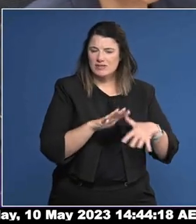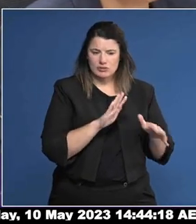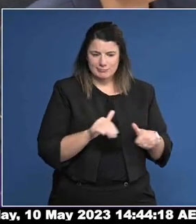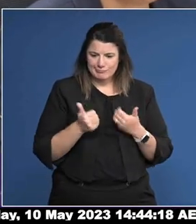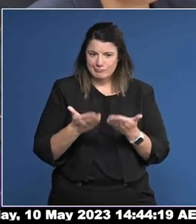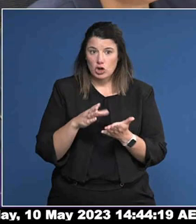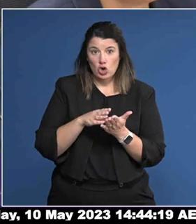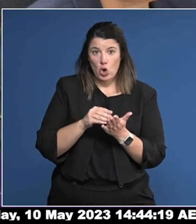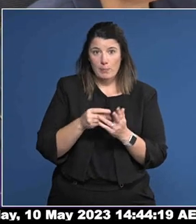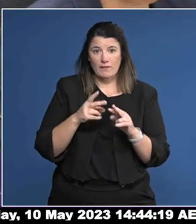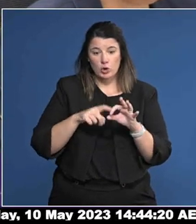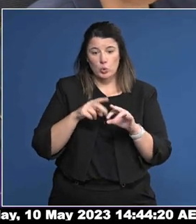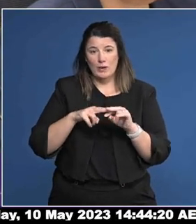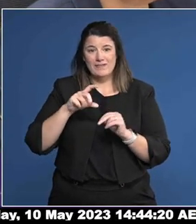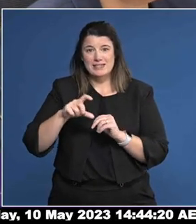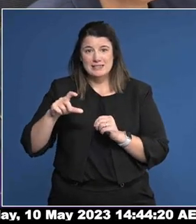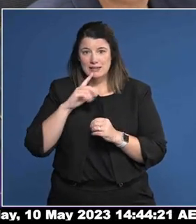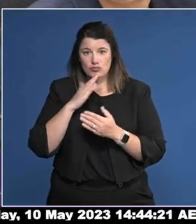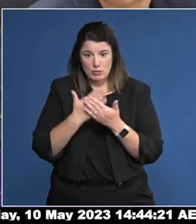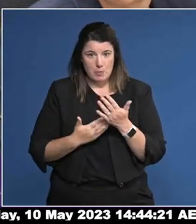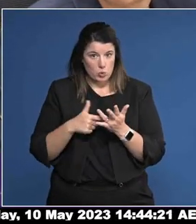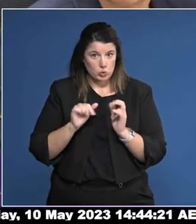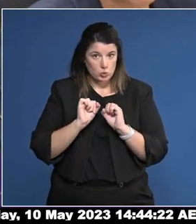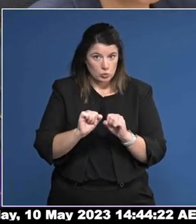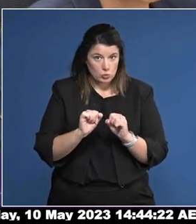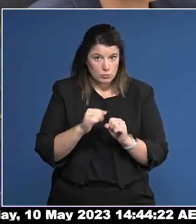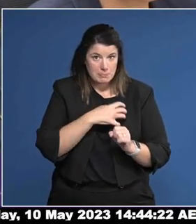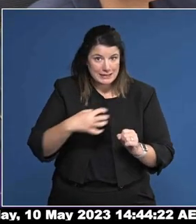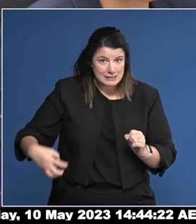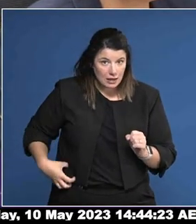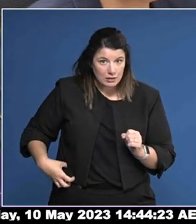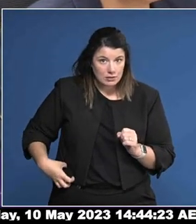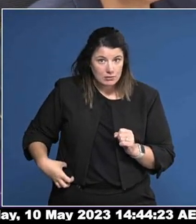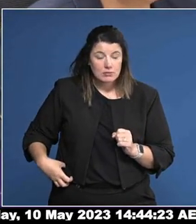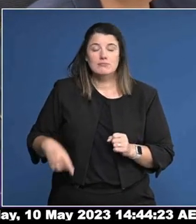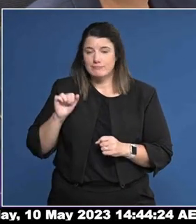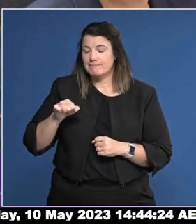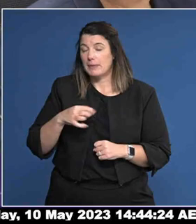report to the department or to your Minister? To the Minister. MS EASTMAN: And then that came to the department.